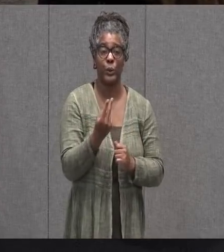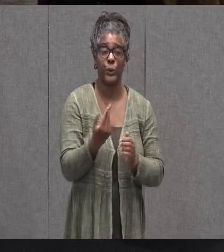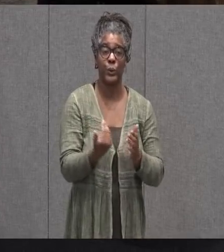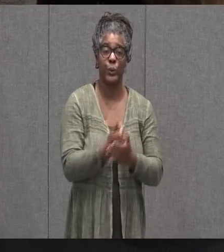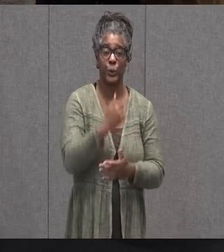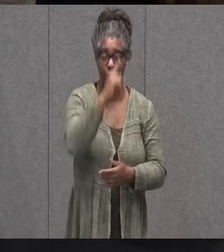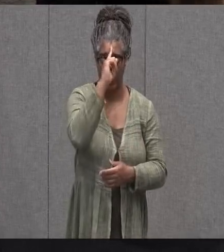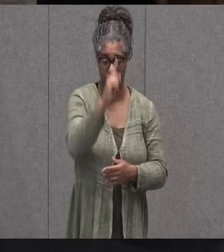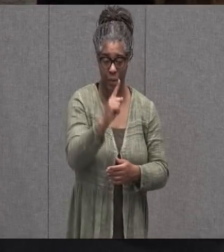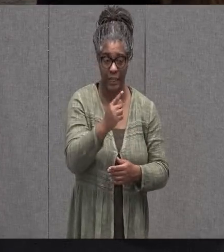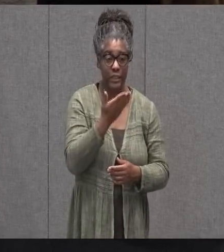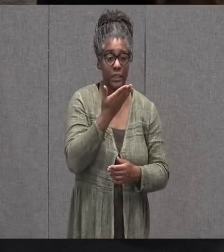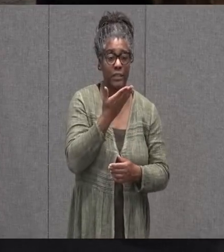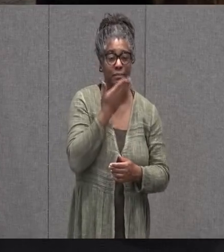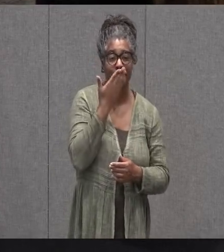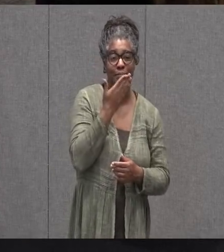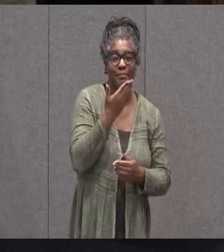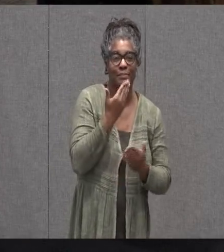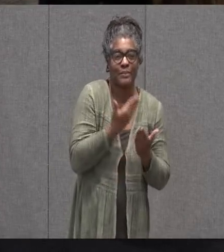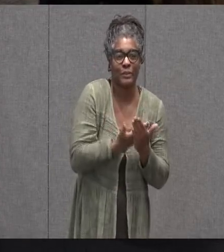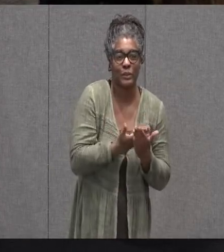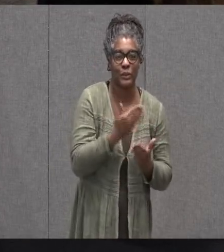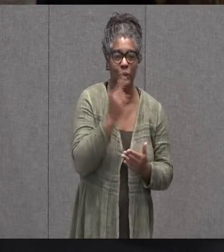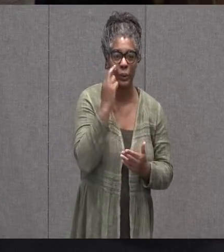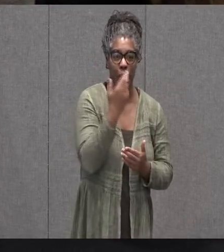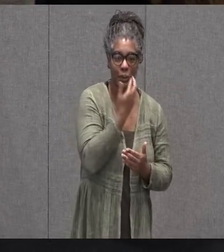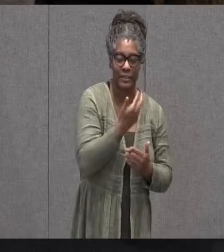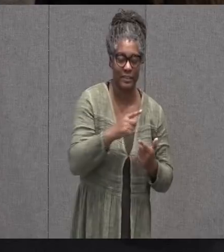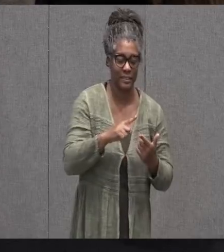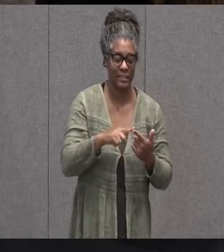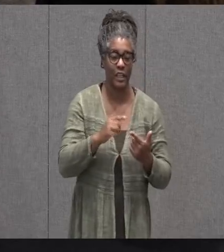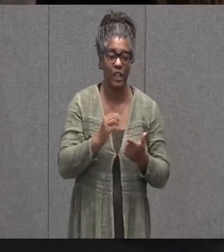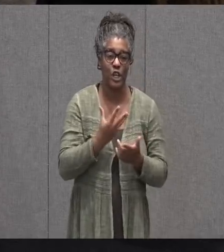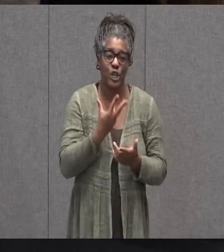a sweet-smelling rose, a soft warm cookie,